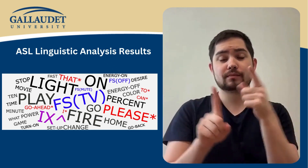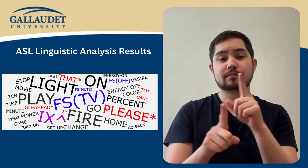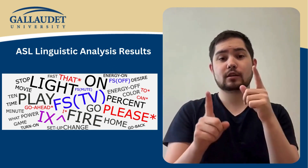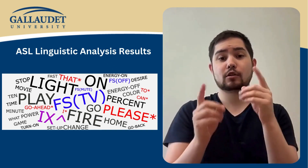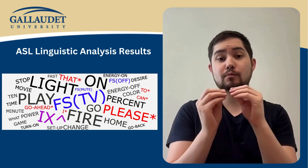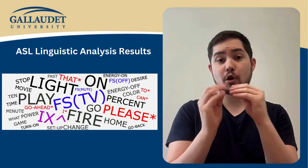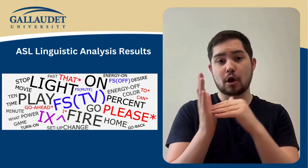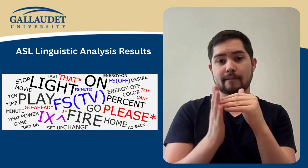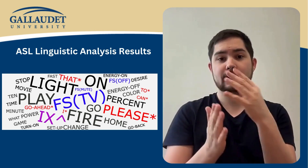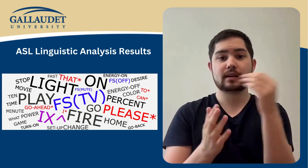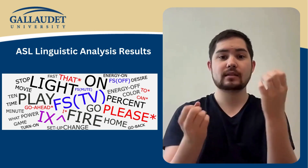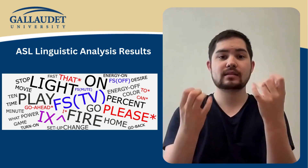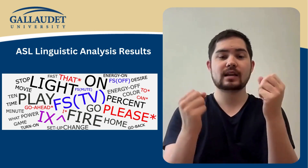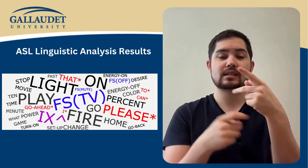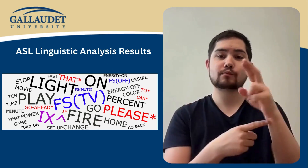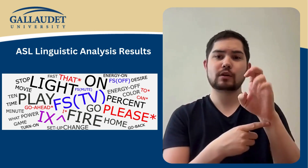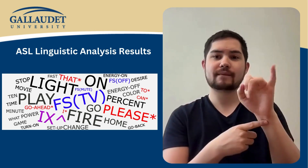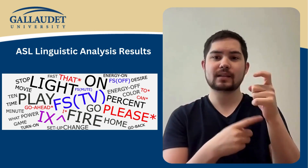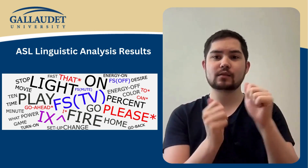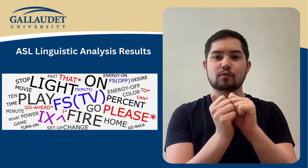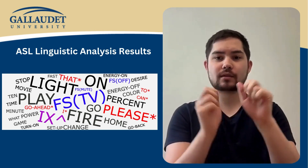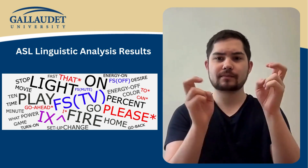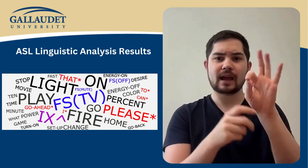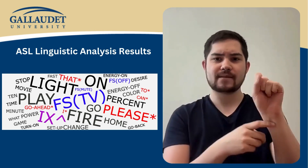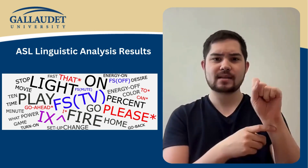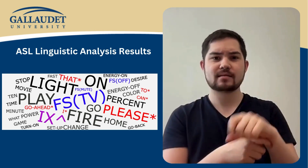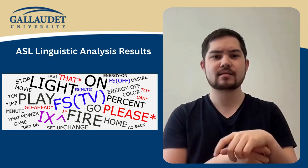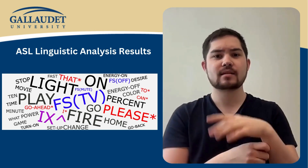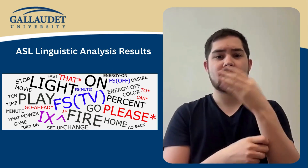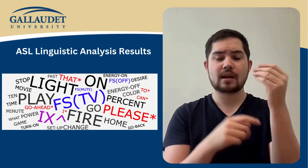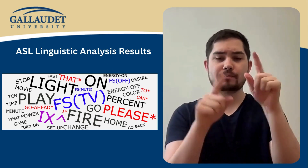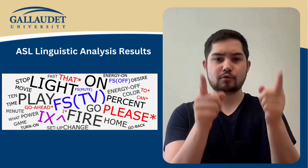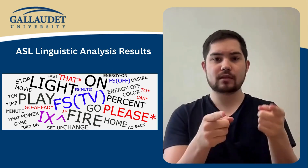and signs prefixed with FS and (parenthesis) denote fingerspelled words.